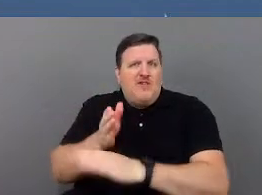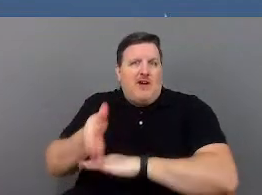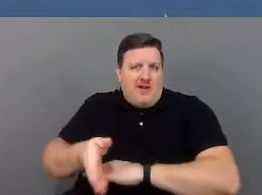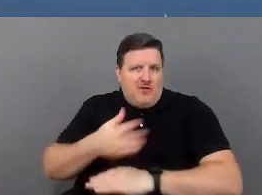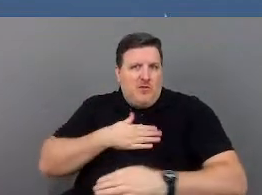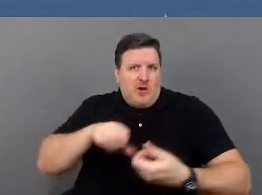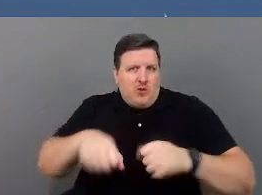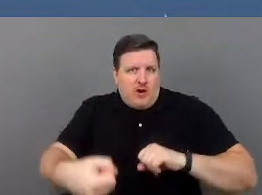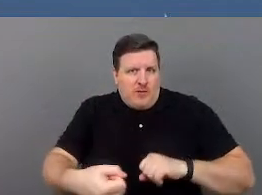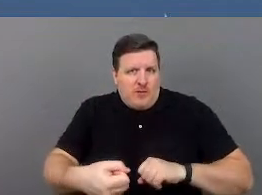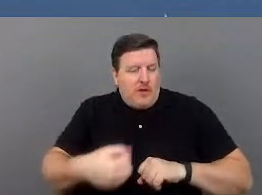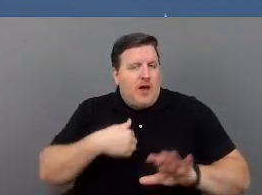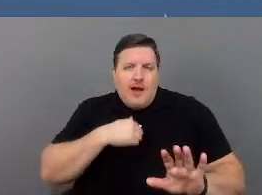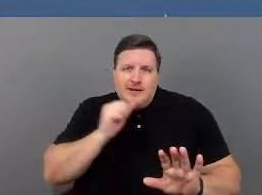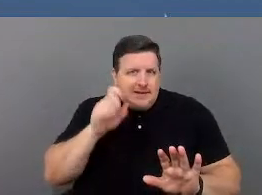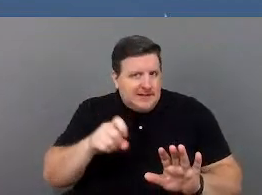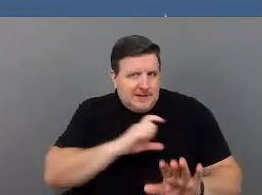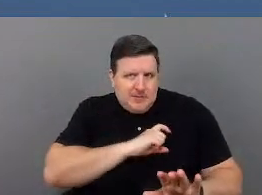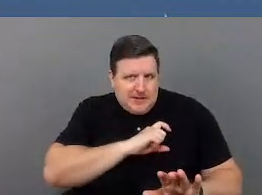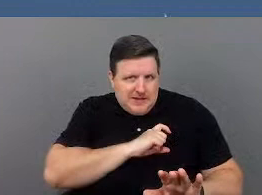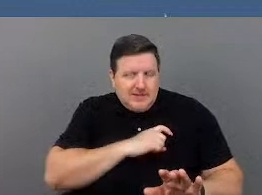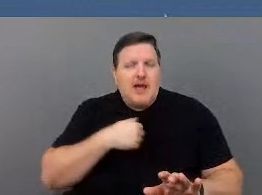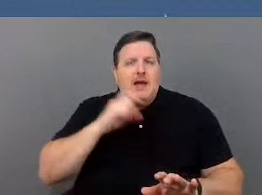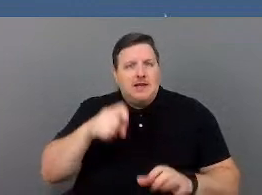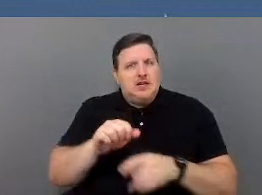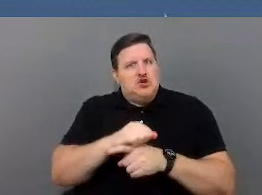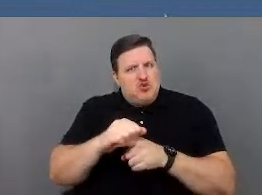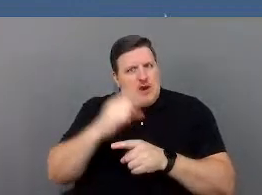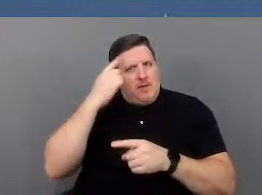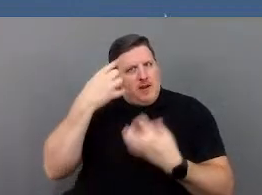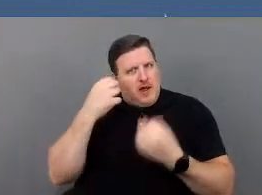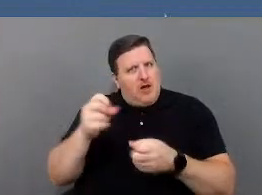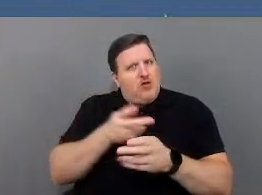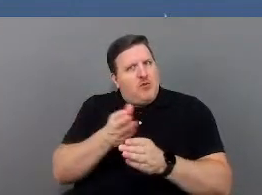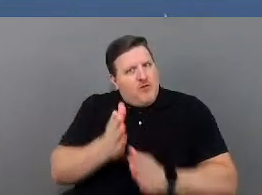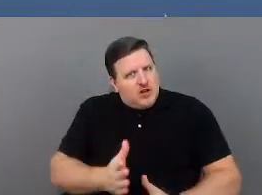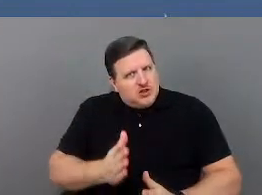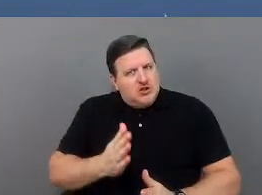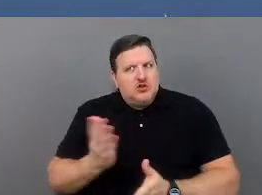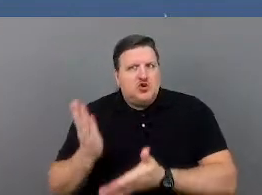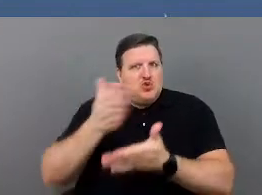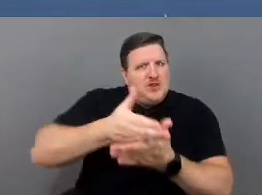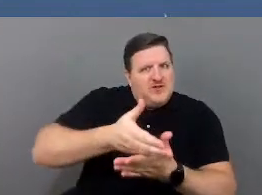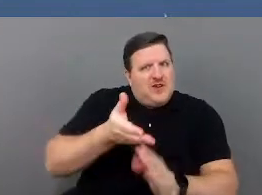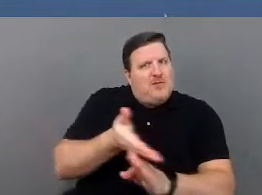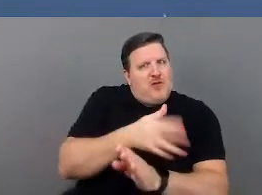I NEEDED TRAINED MENTAL HEALTH PROFESSIONALS TO INTERVENE IT HAPPENED SO THAT THIS PERSON WOULDN'T TAKE THEIR PAIN OUT ON ME OR THEMSELVES.